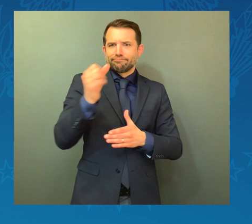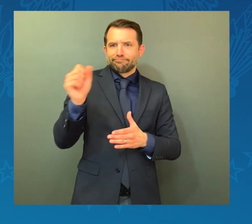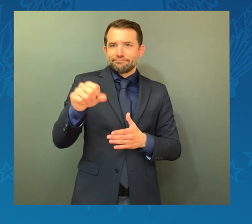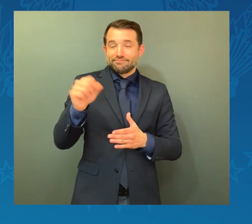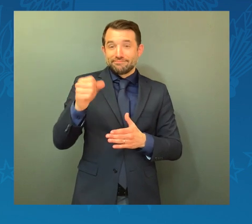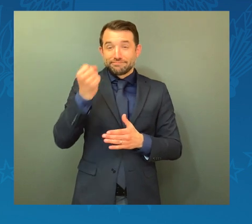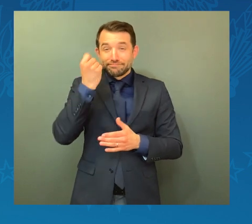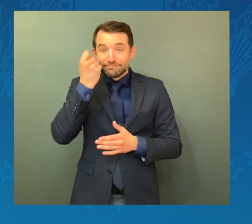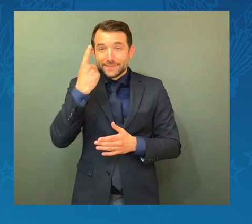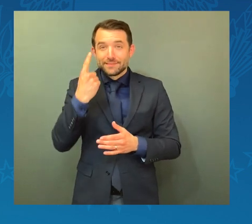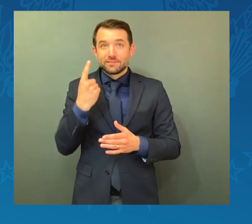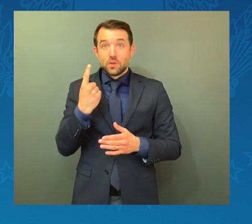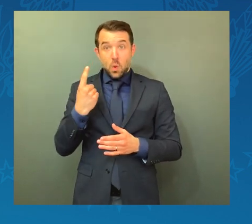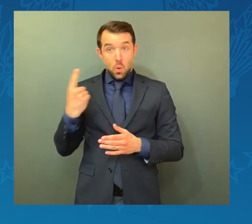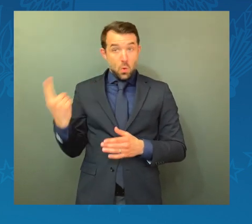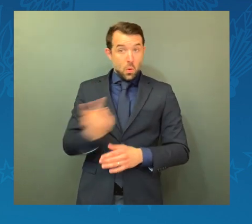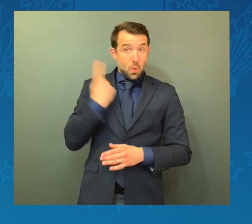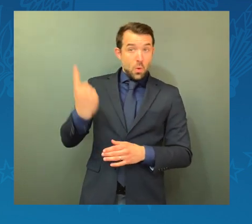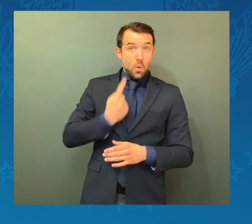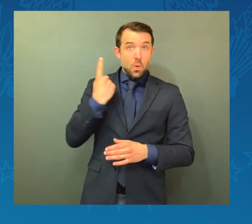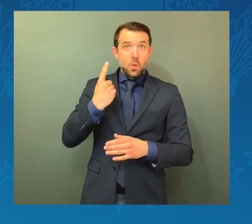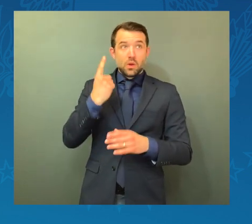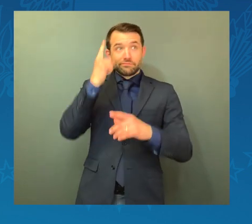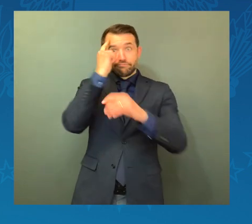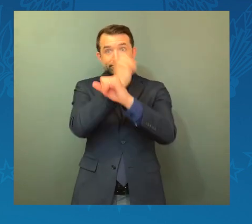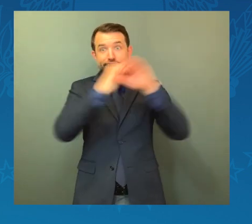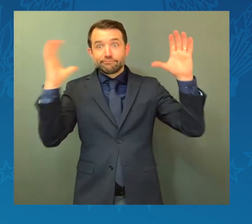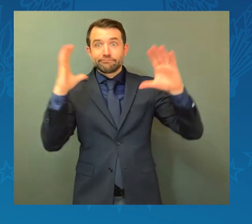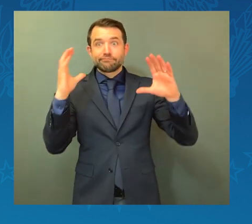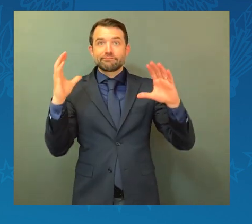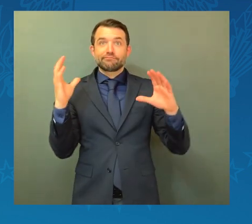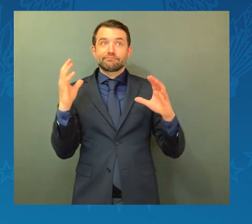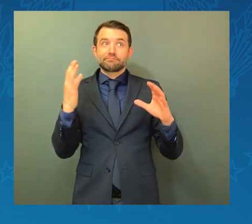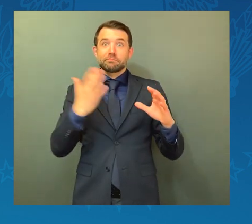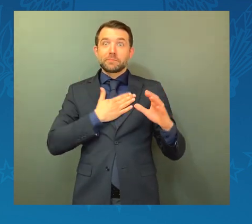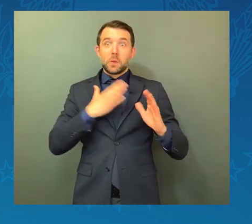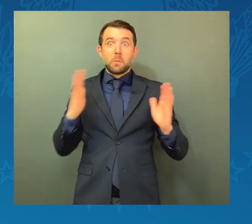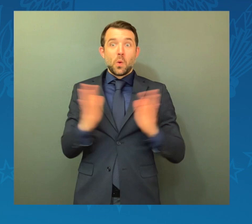of small-business owners of color, small-business owners who are women,